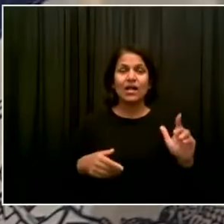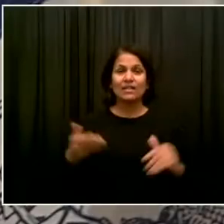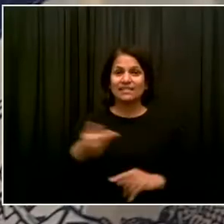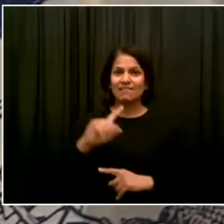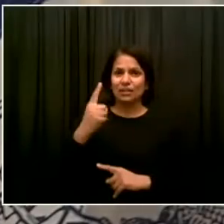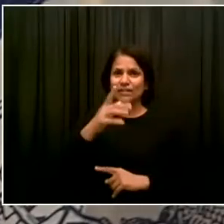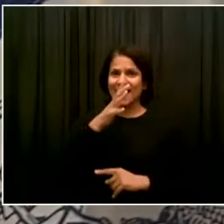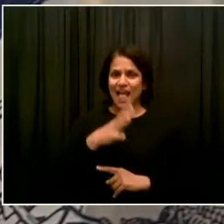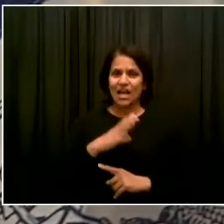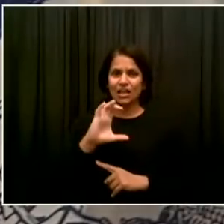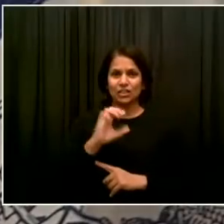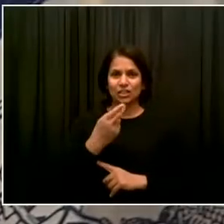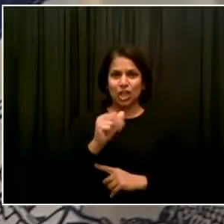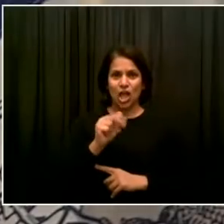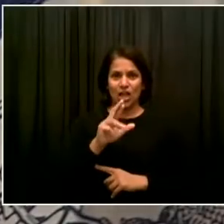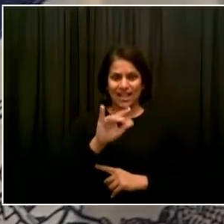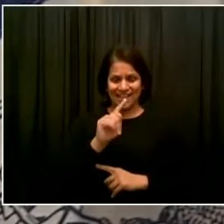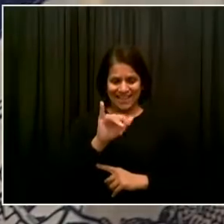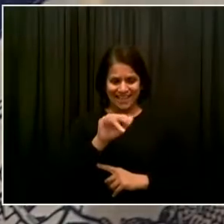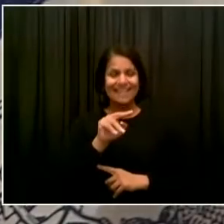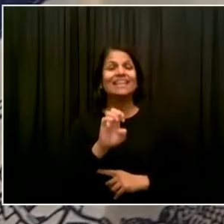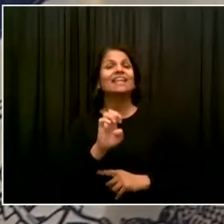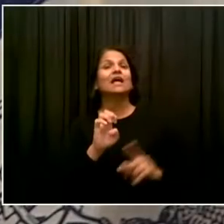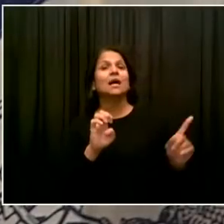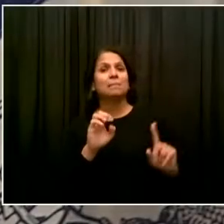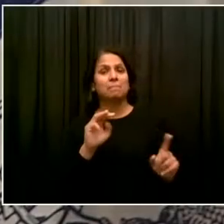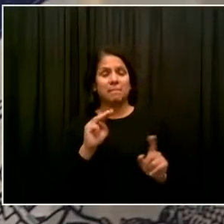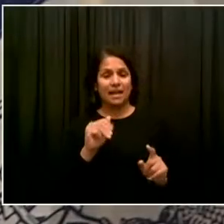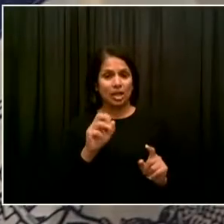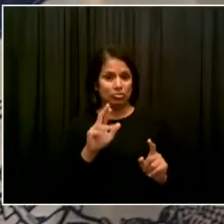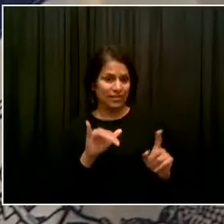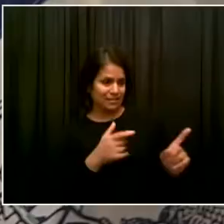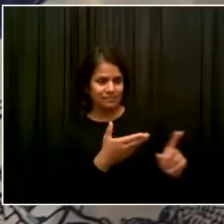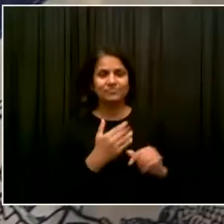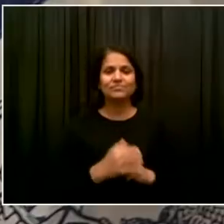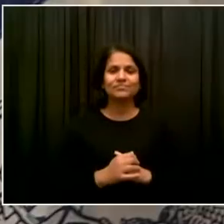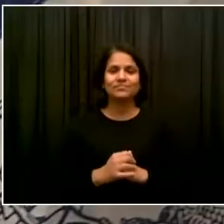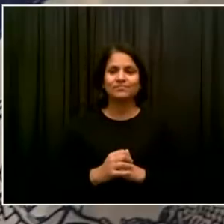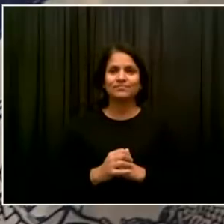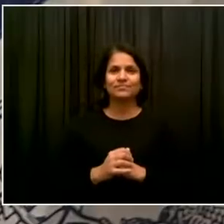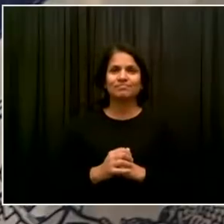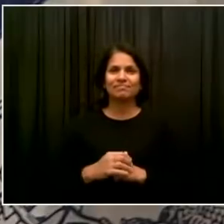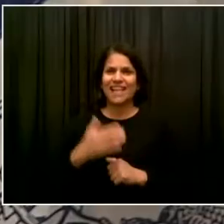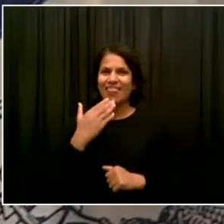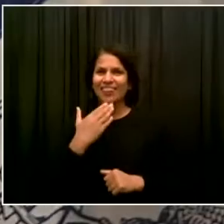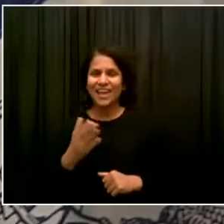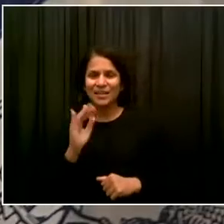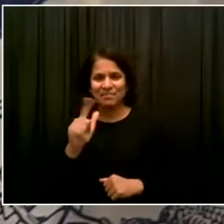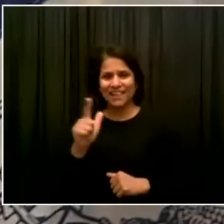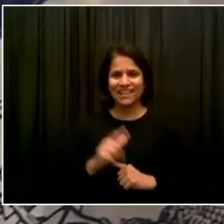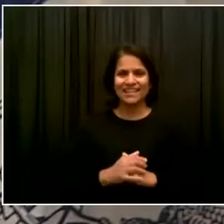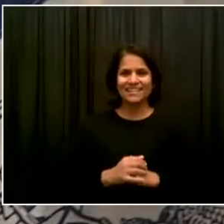MY PLEASURE TO INTRODUCE HITS